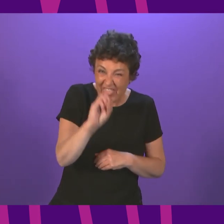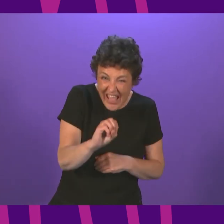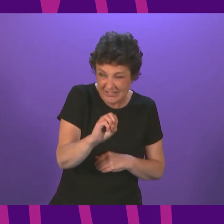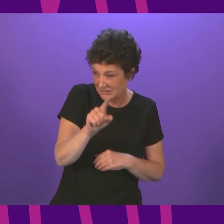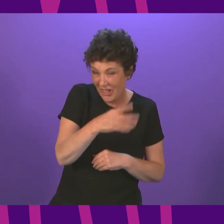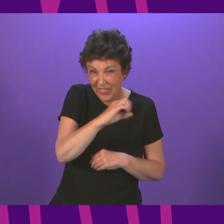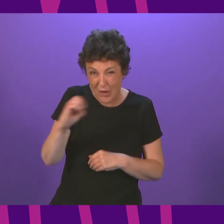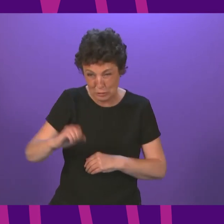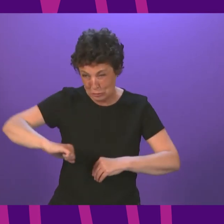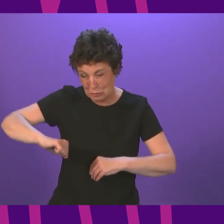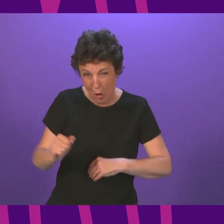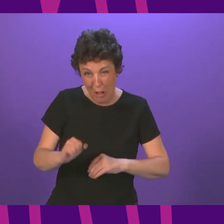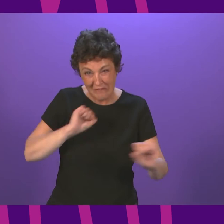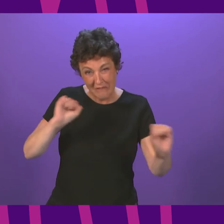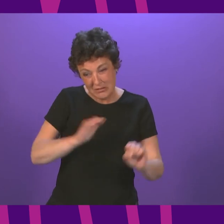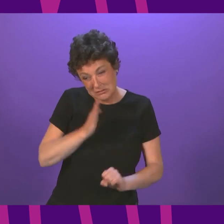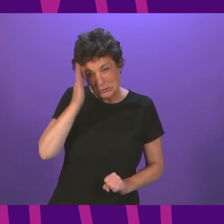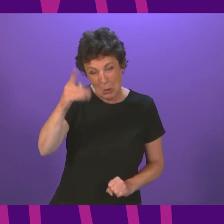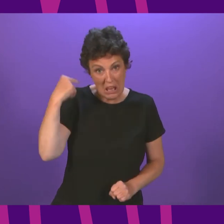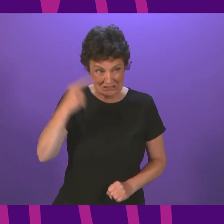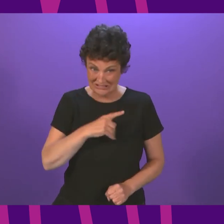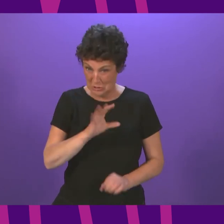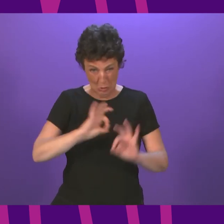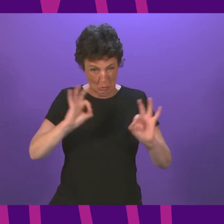on extending emergency legislation for any longer than necessary. The cabinet secretary